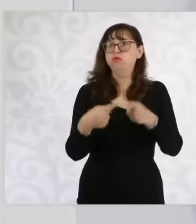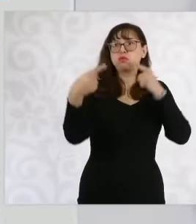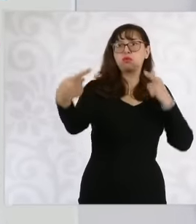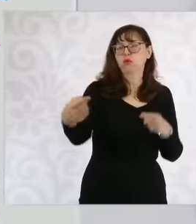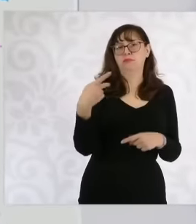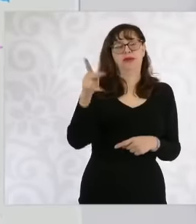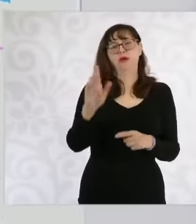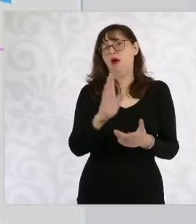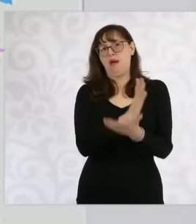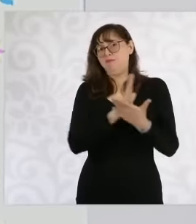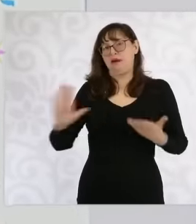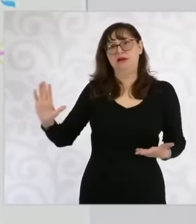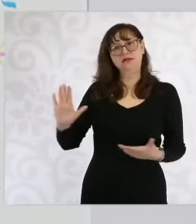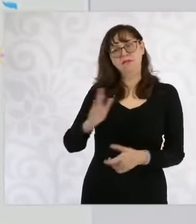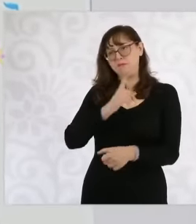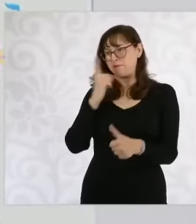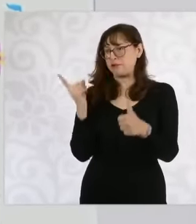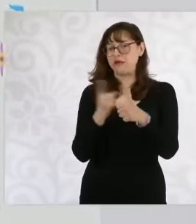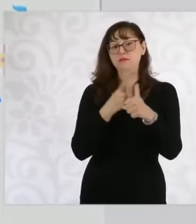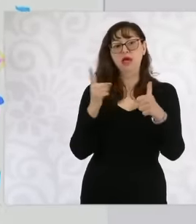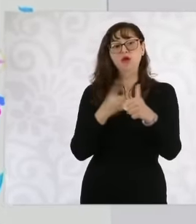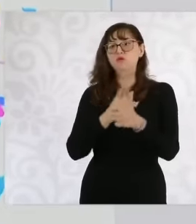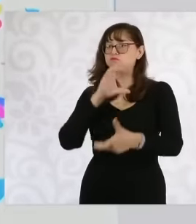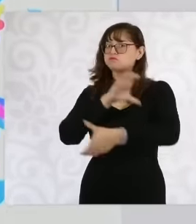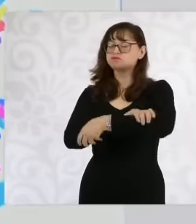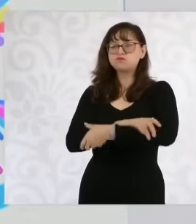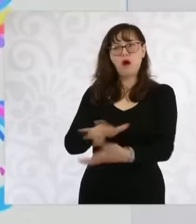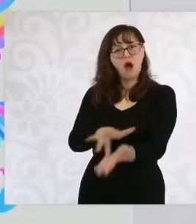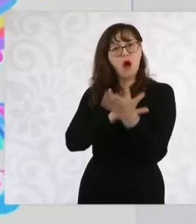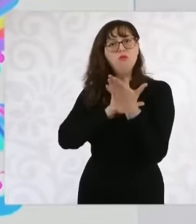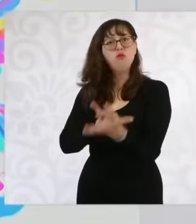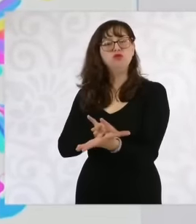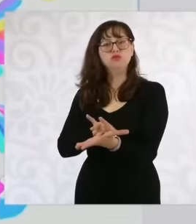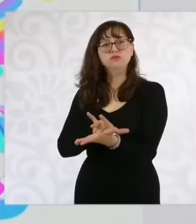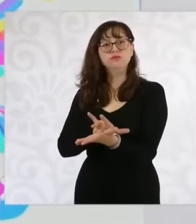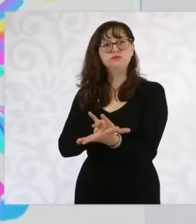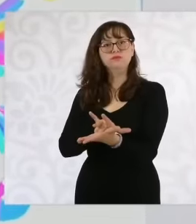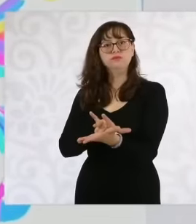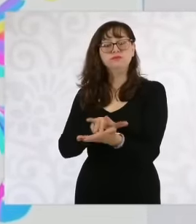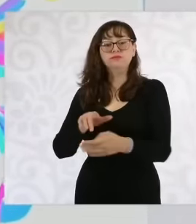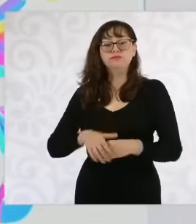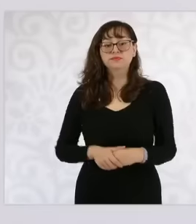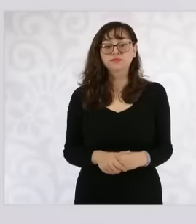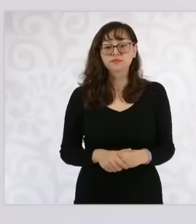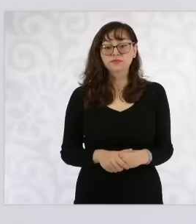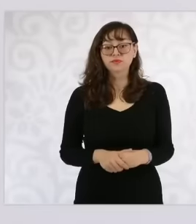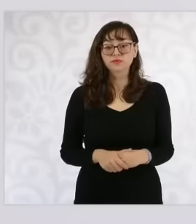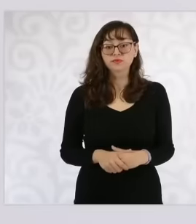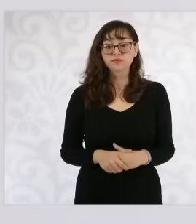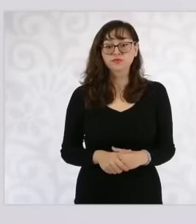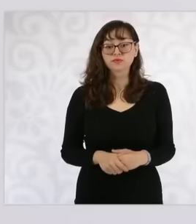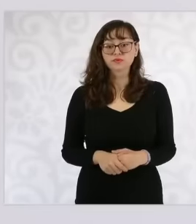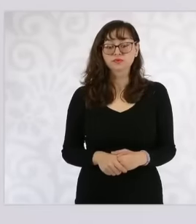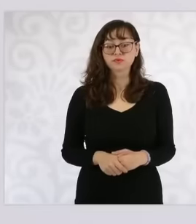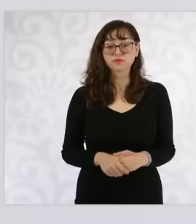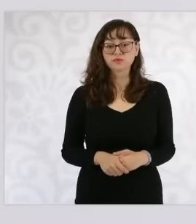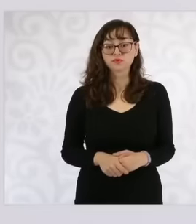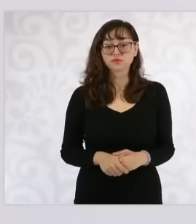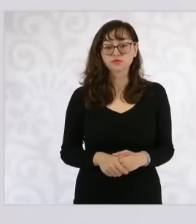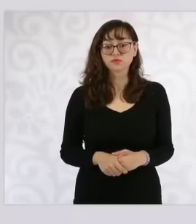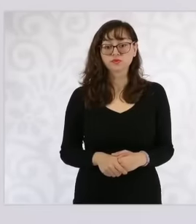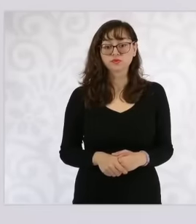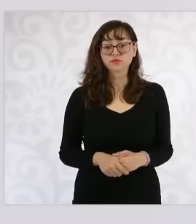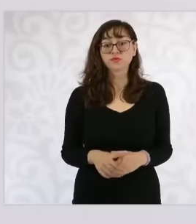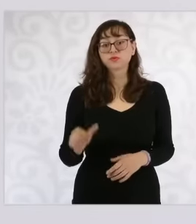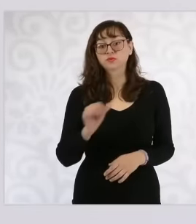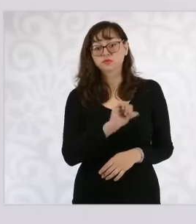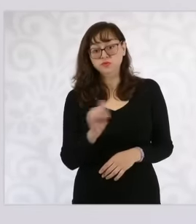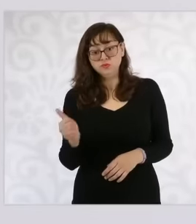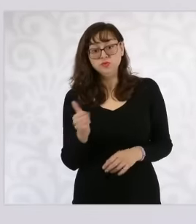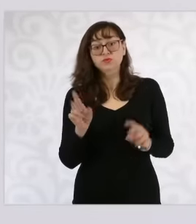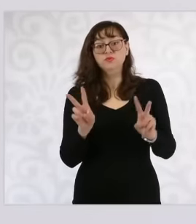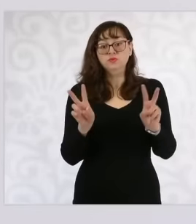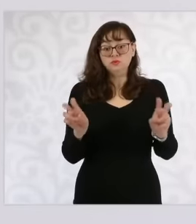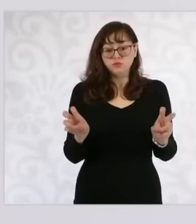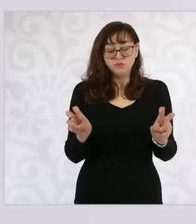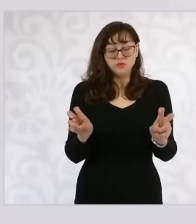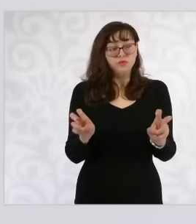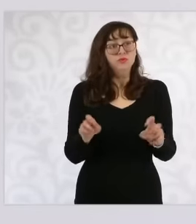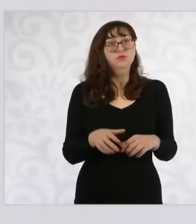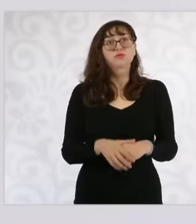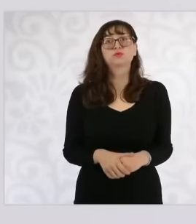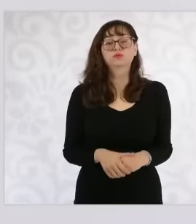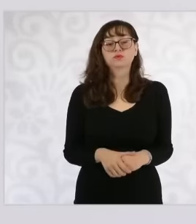above all. It's time to show solidarity on the other hand. I think. that Mexico has made